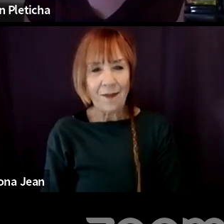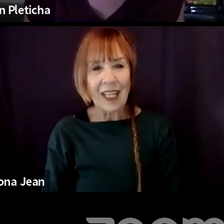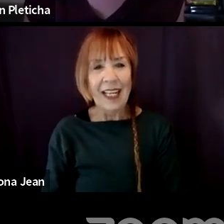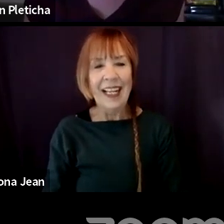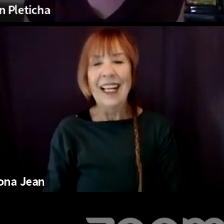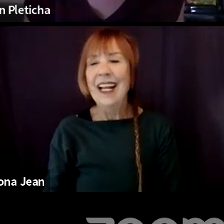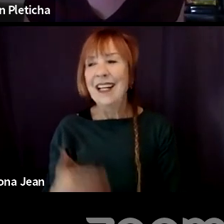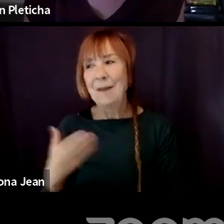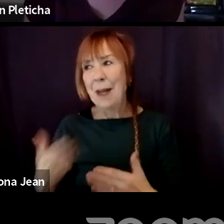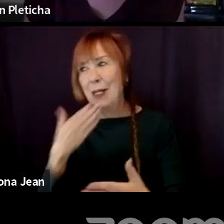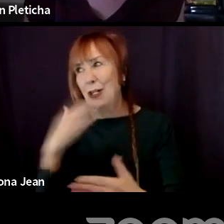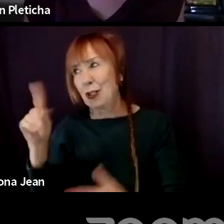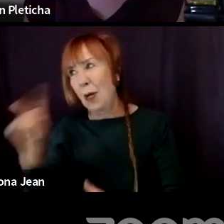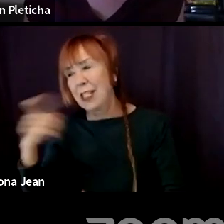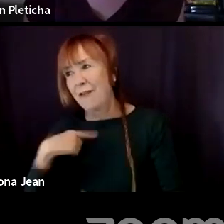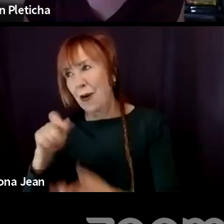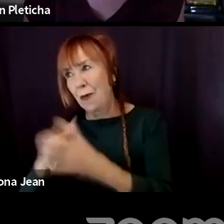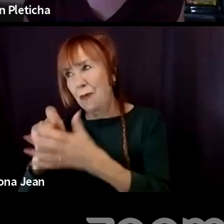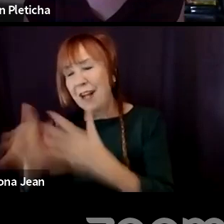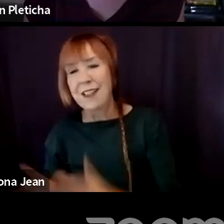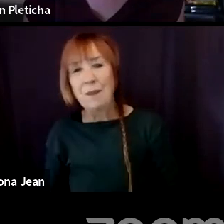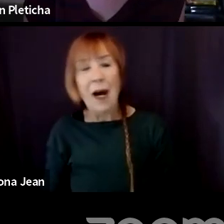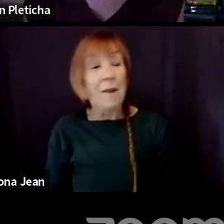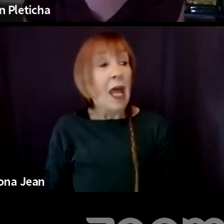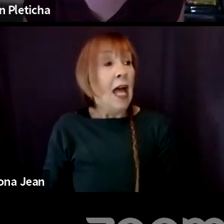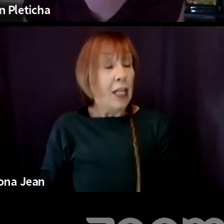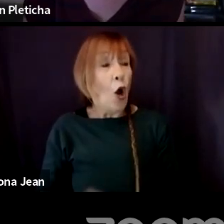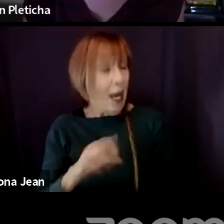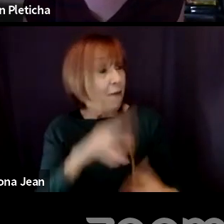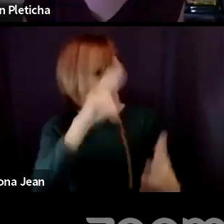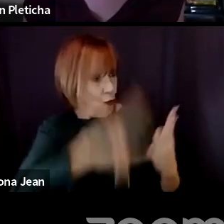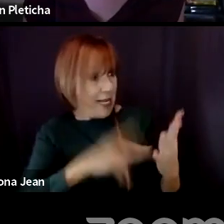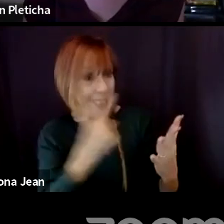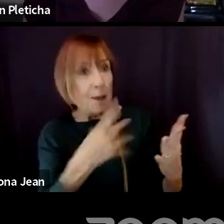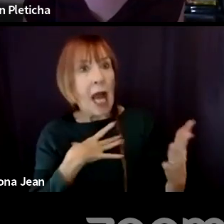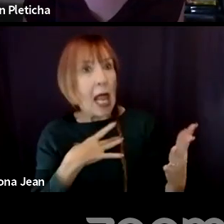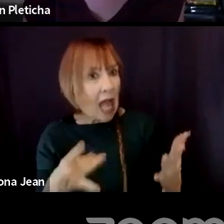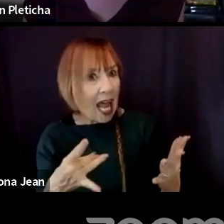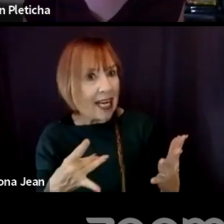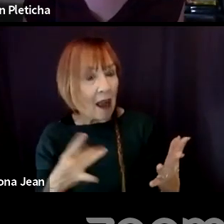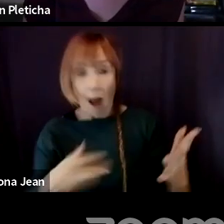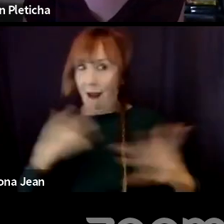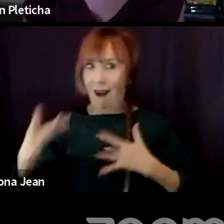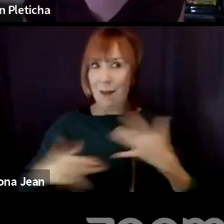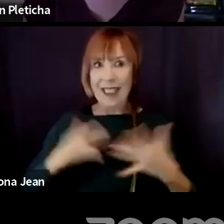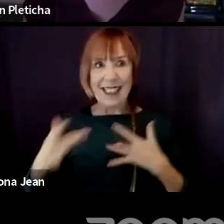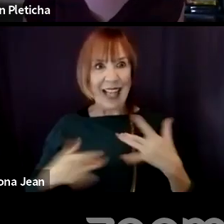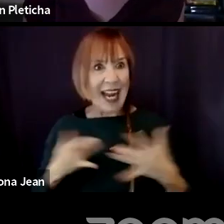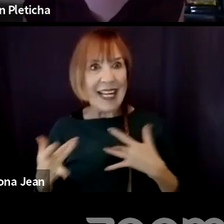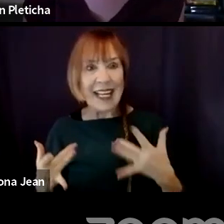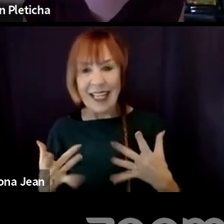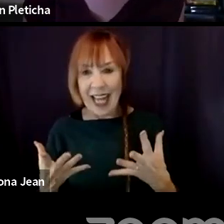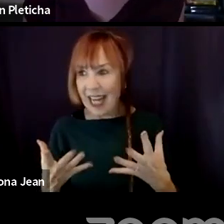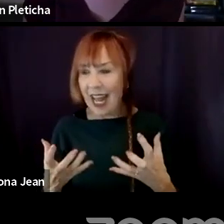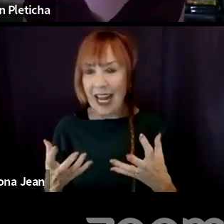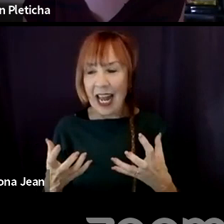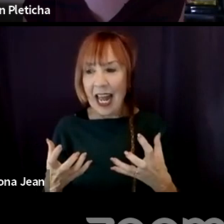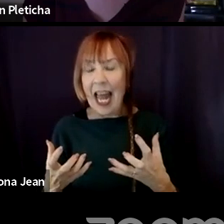but I get really excited when I read things I like and so then I almost always will offer like,